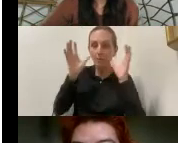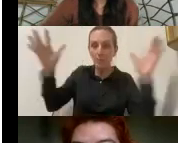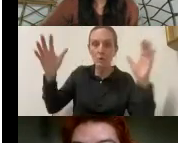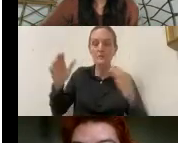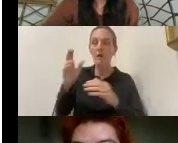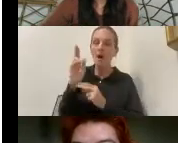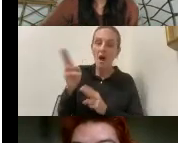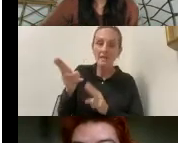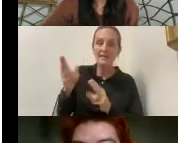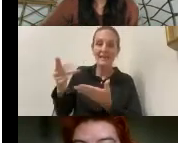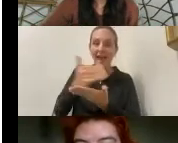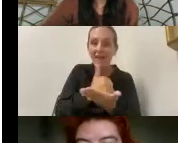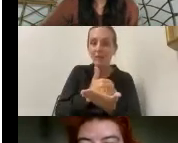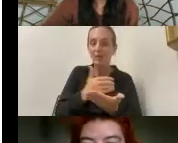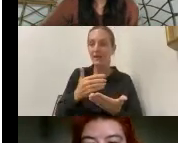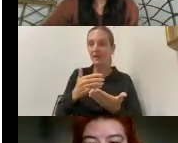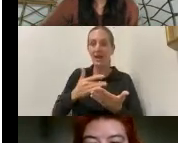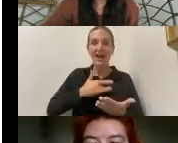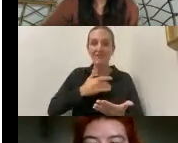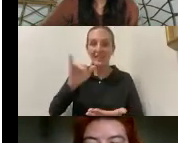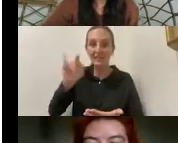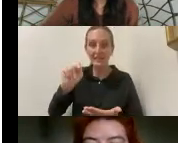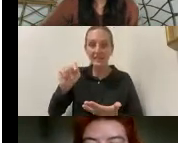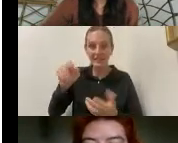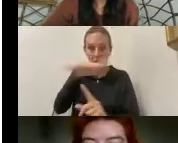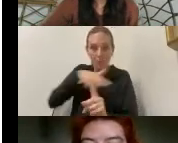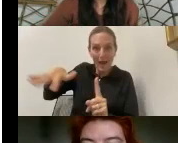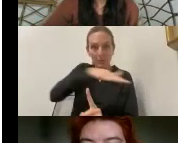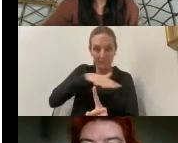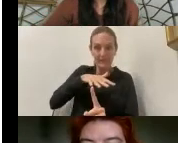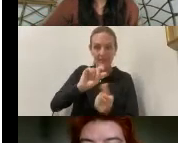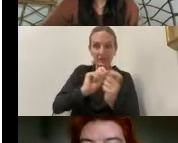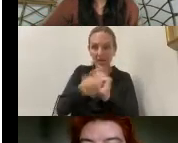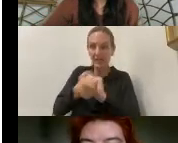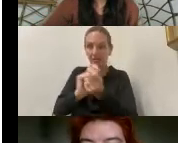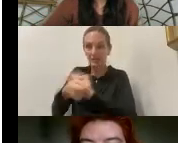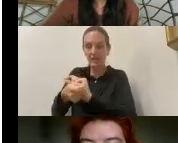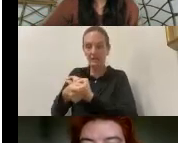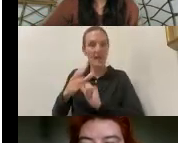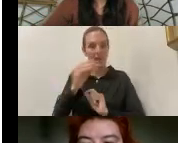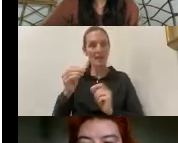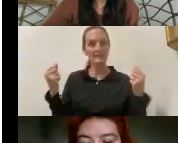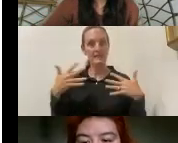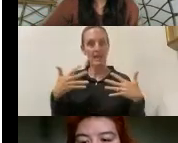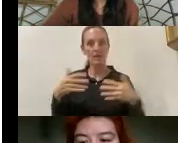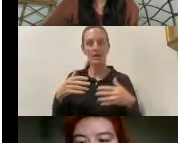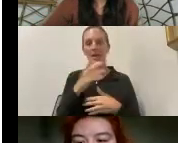feel it it's right around me, and it's very scary, it's very isolating.